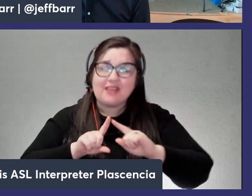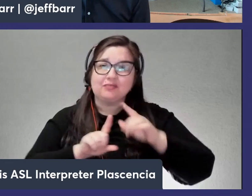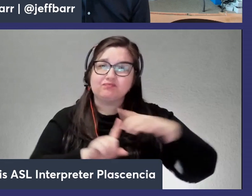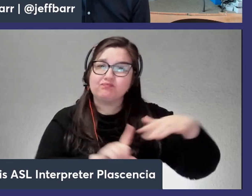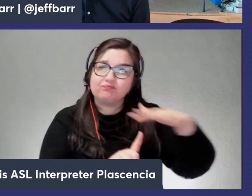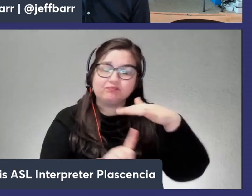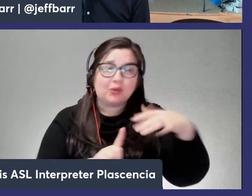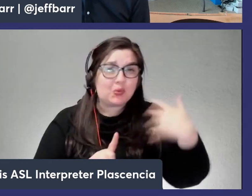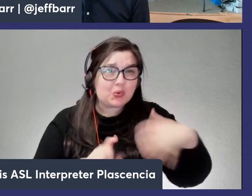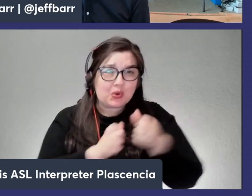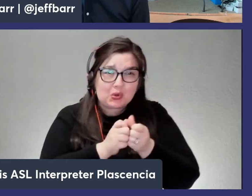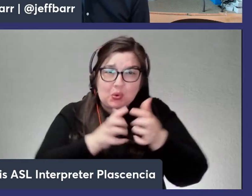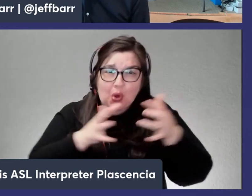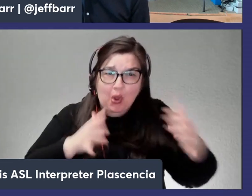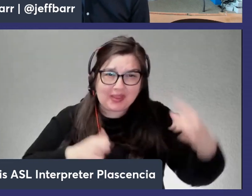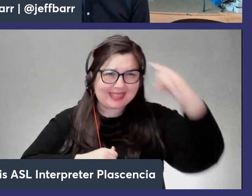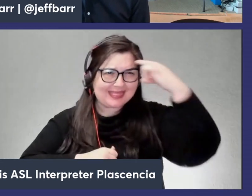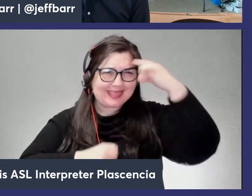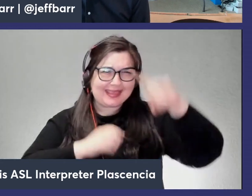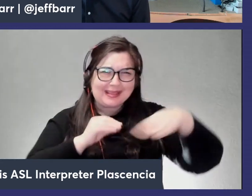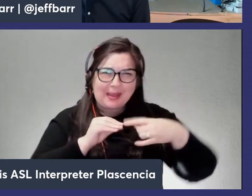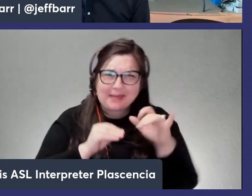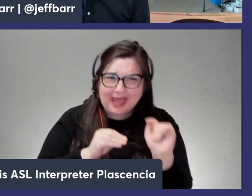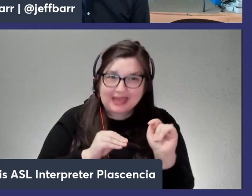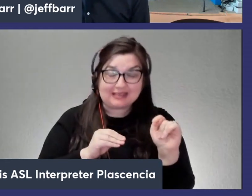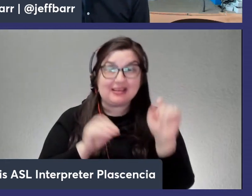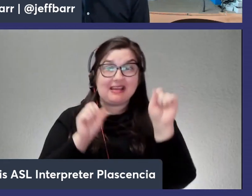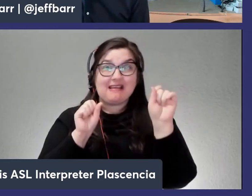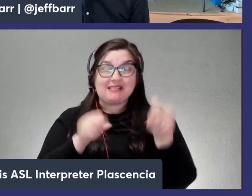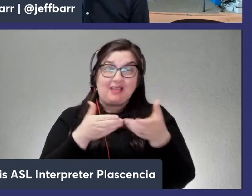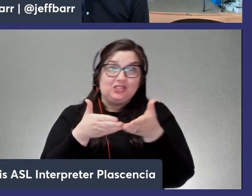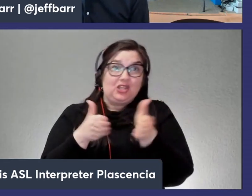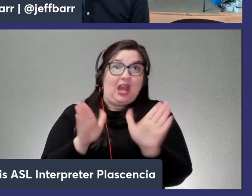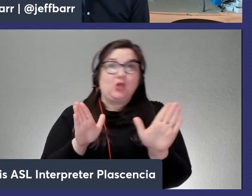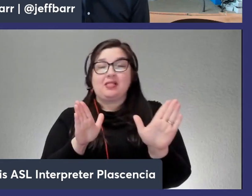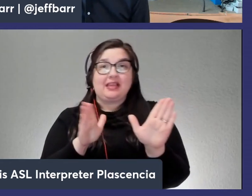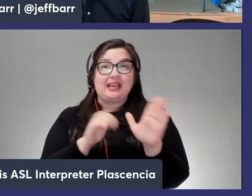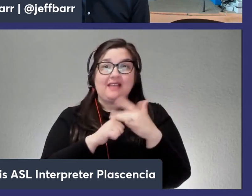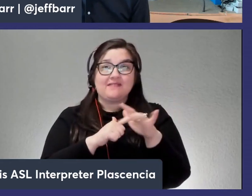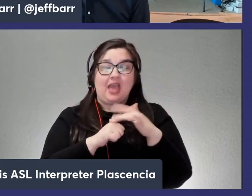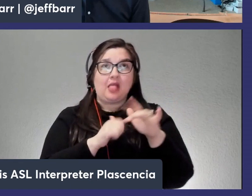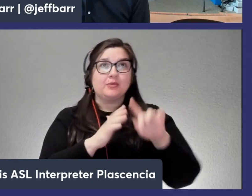And by the way, think about it: we became generally available in 2018,